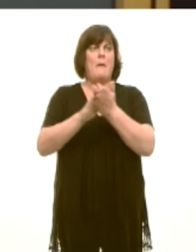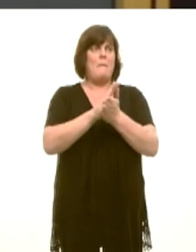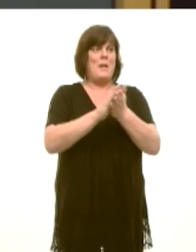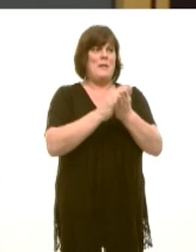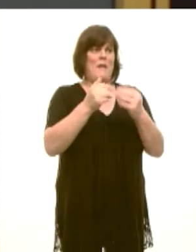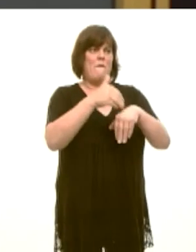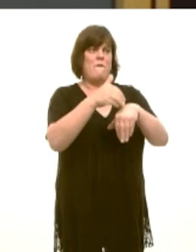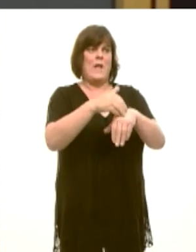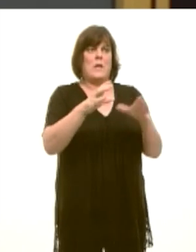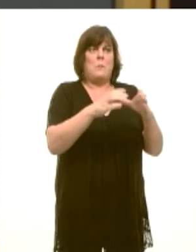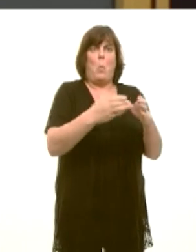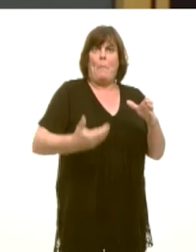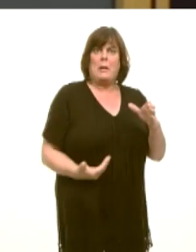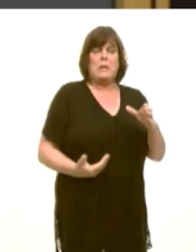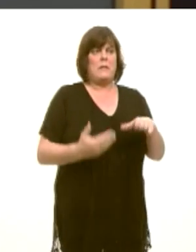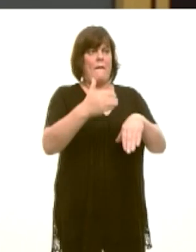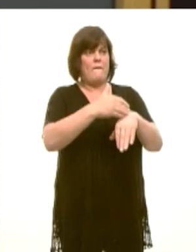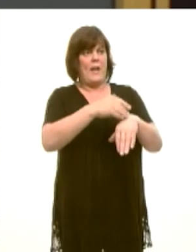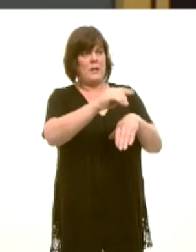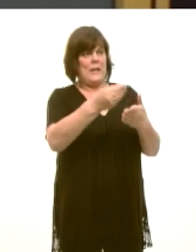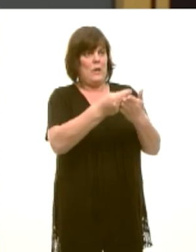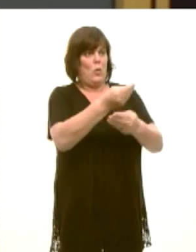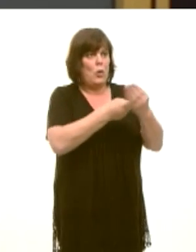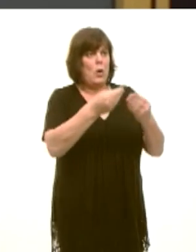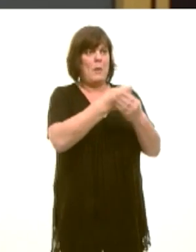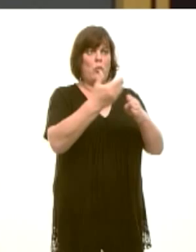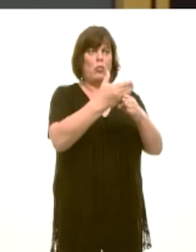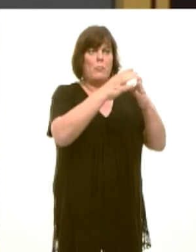businesses here in Wales. Will the Welsh Government raise these cases with the UK Government,